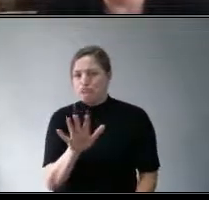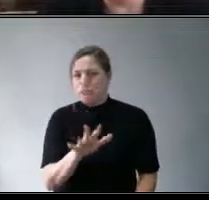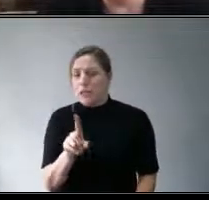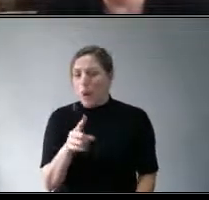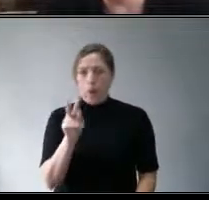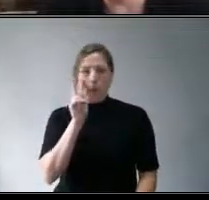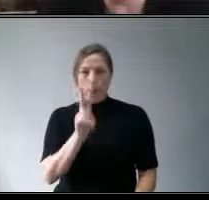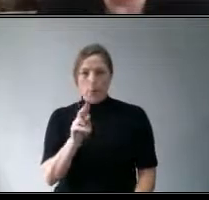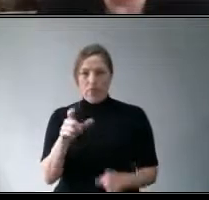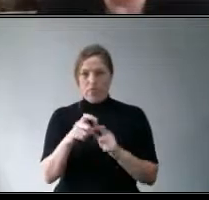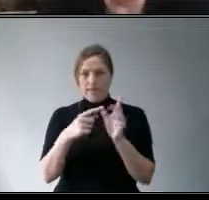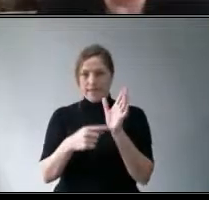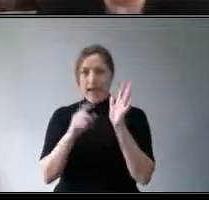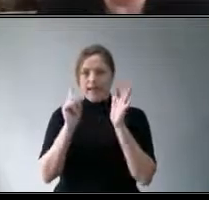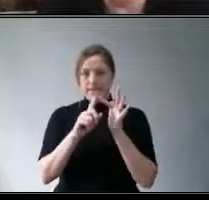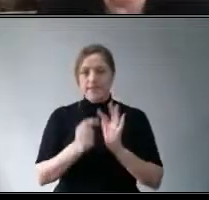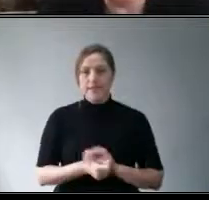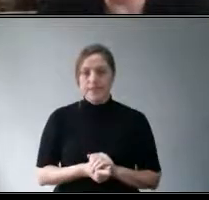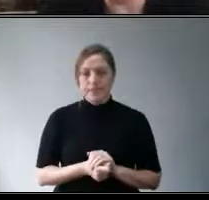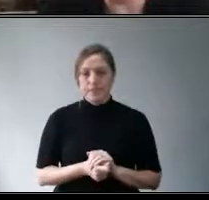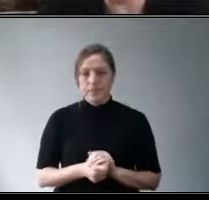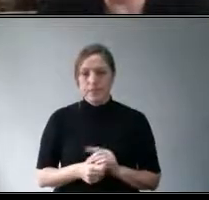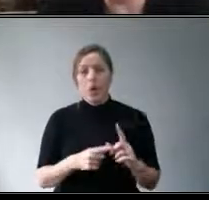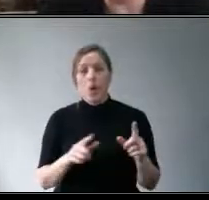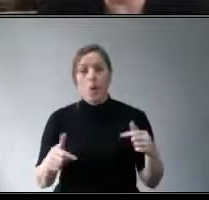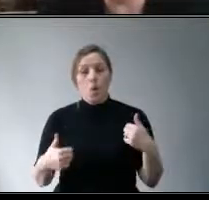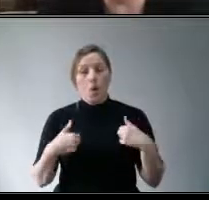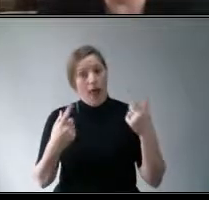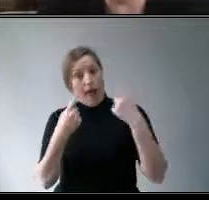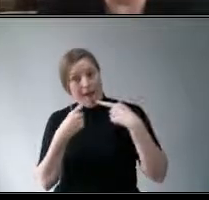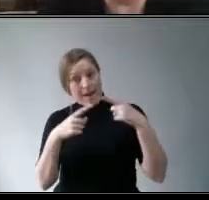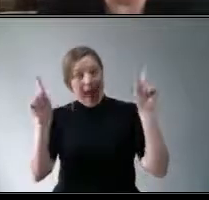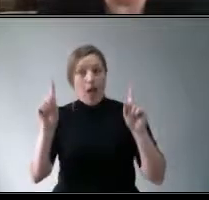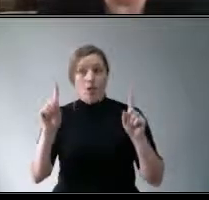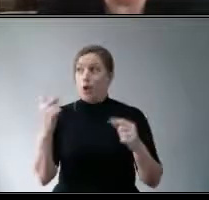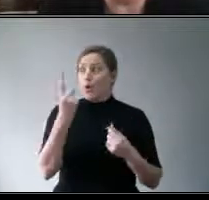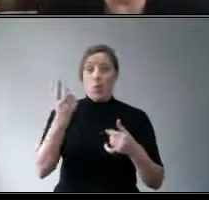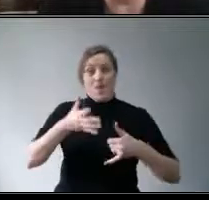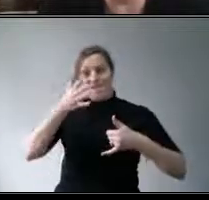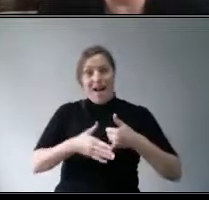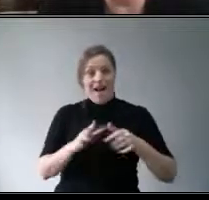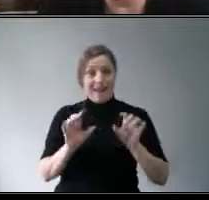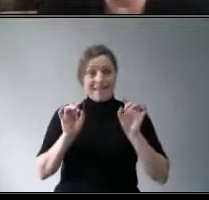make announcements of our final 10 recipients and and host organizations in early december